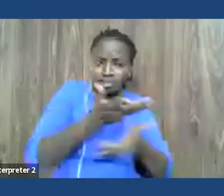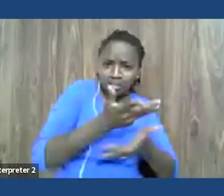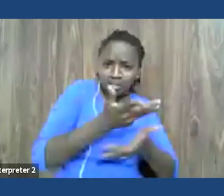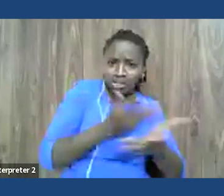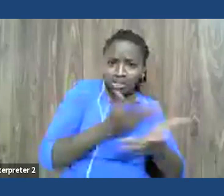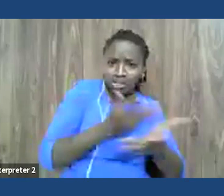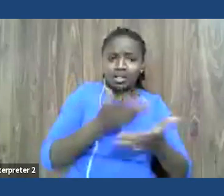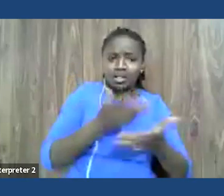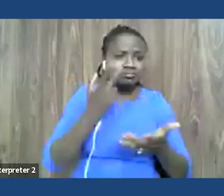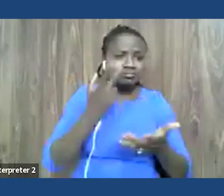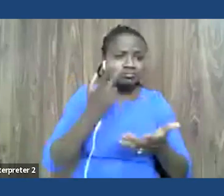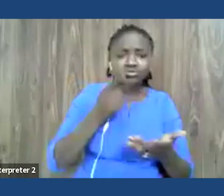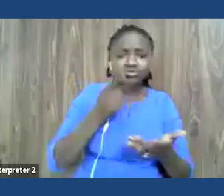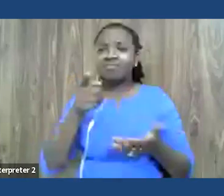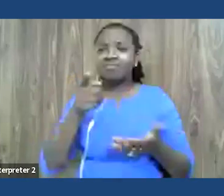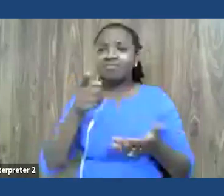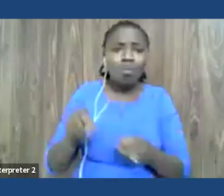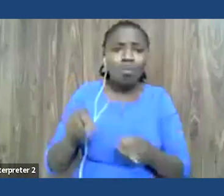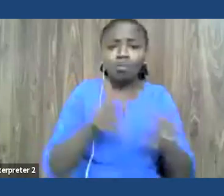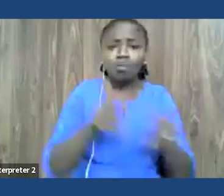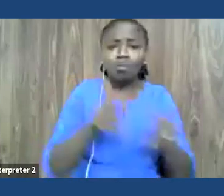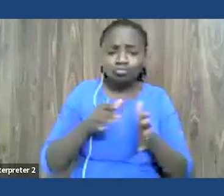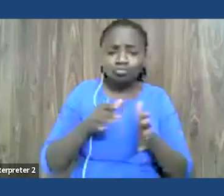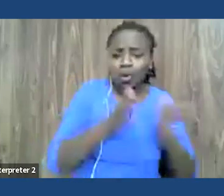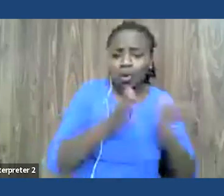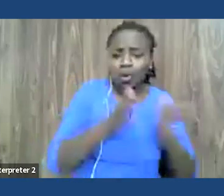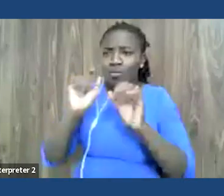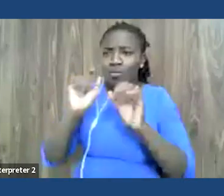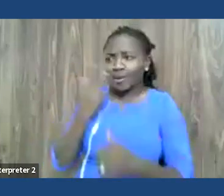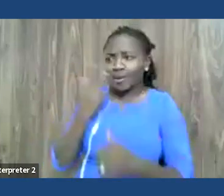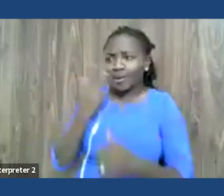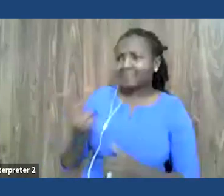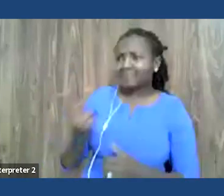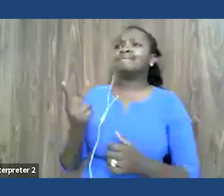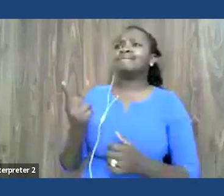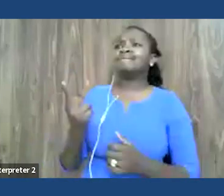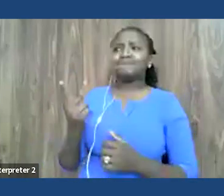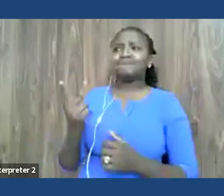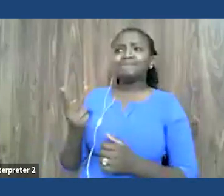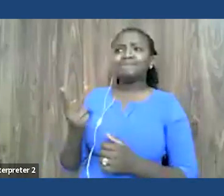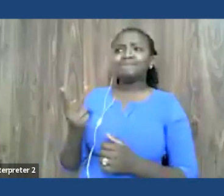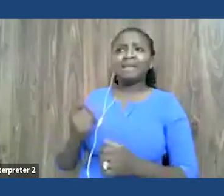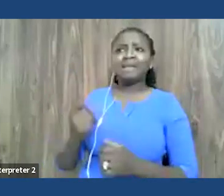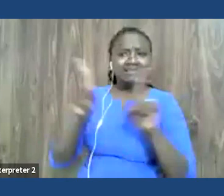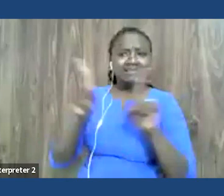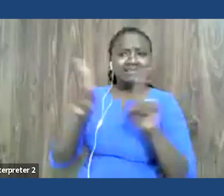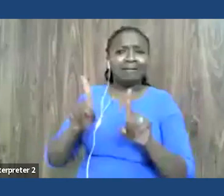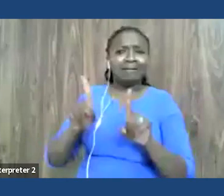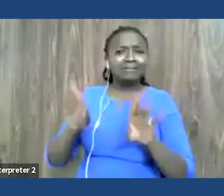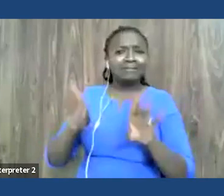an opportunity to improve the way we see things, the norms, what we think is normal, what we